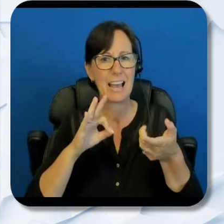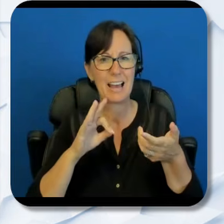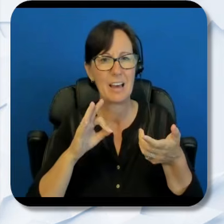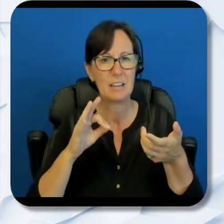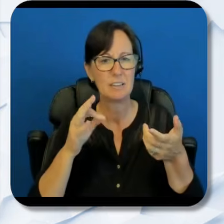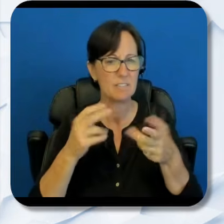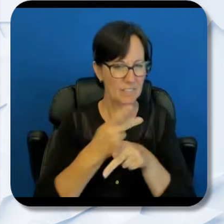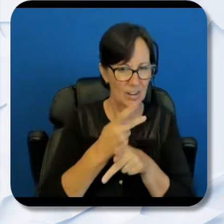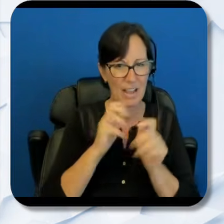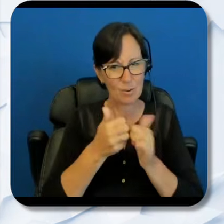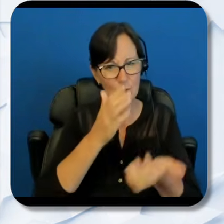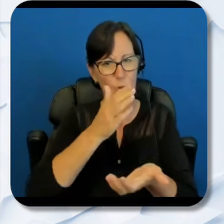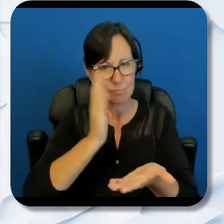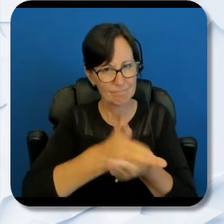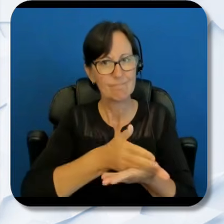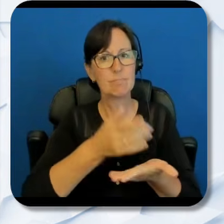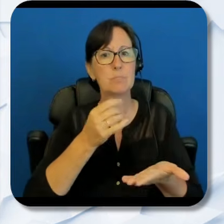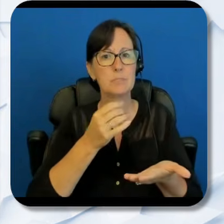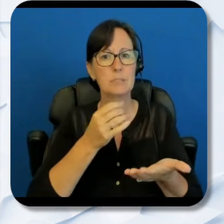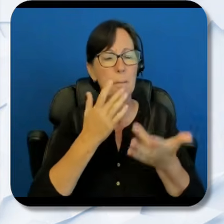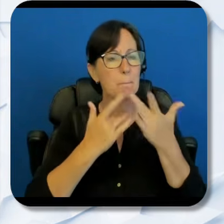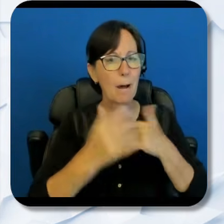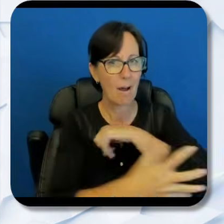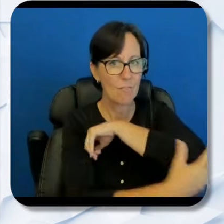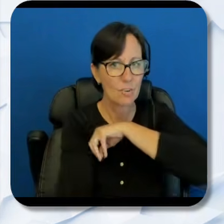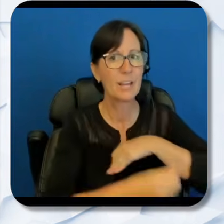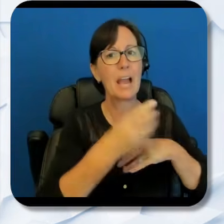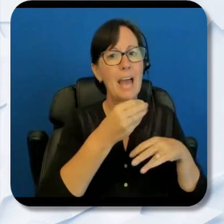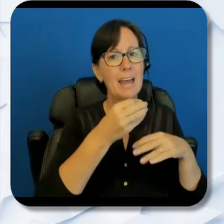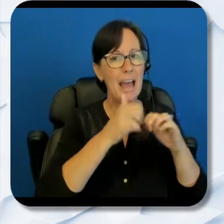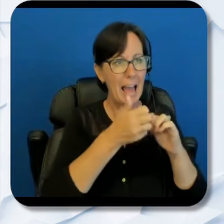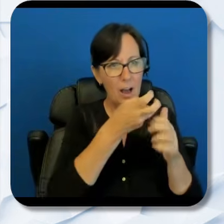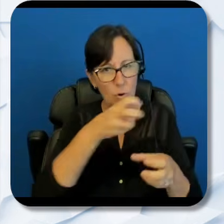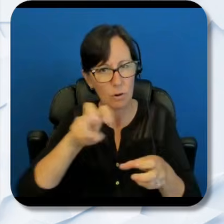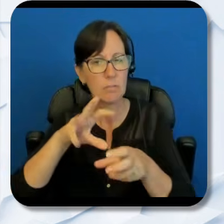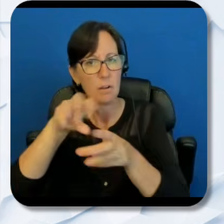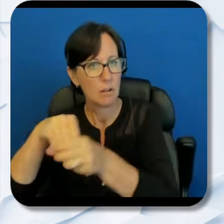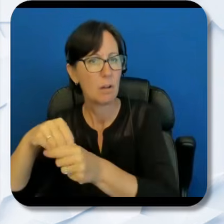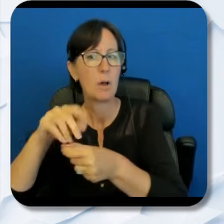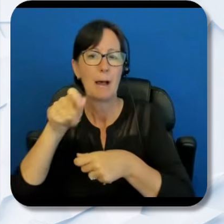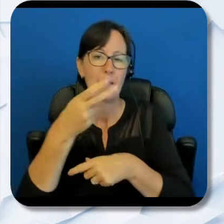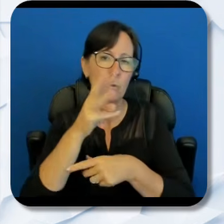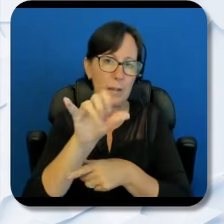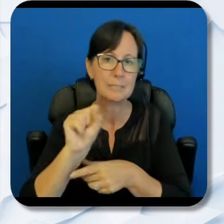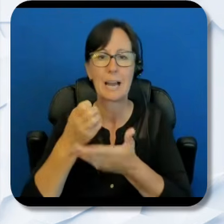supported into post-secondary education, into pathways, into economic mobility. As we know that in today's economy,